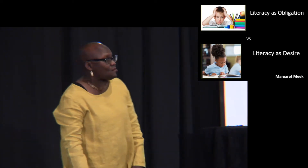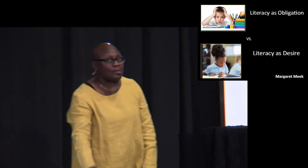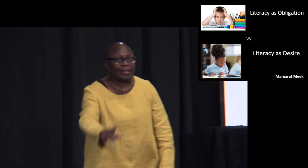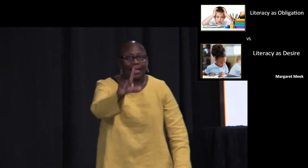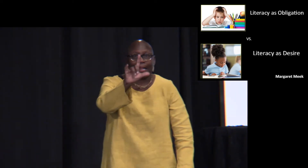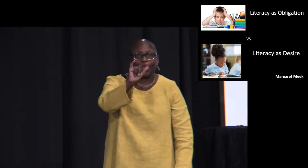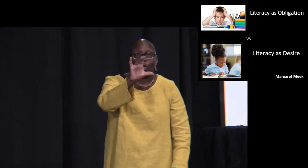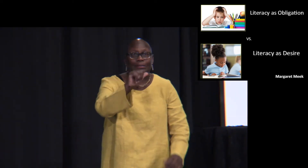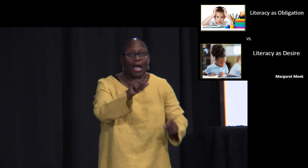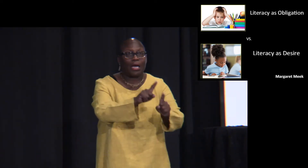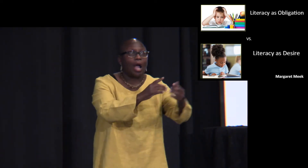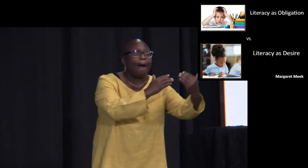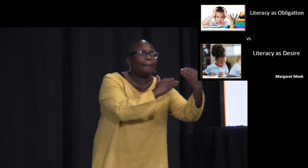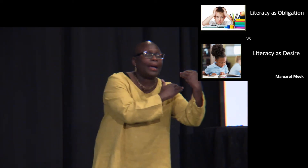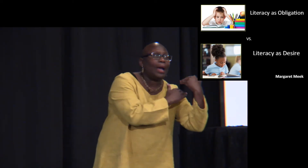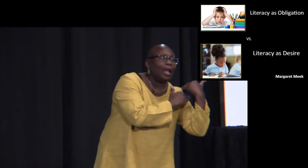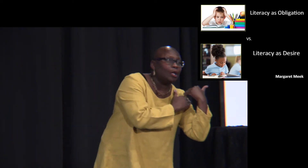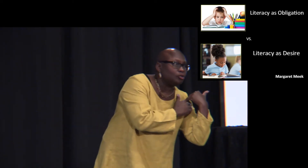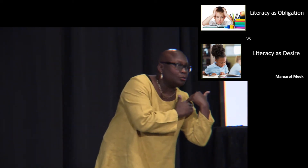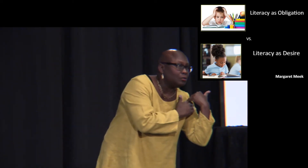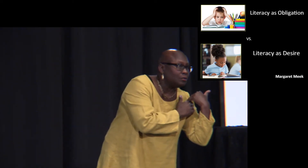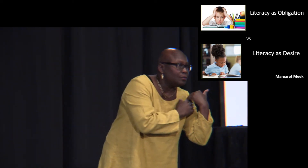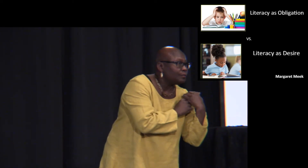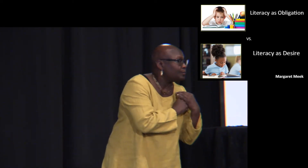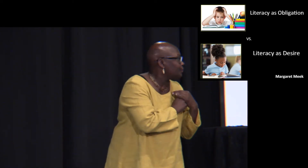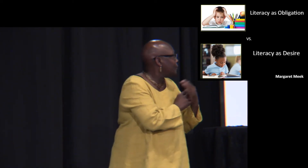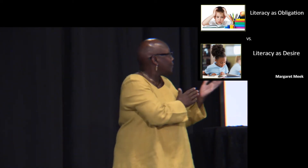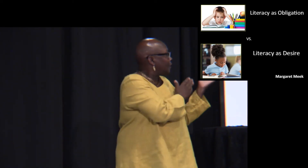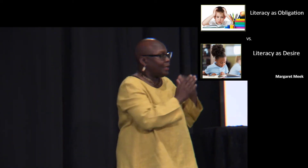way of being and attitudes, then the system also does that.